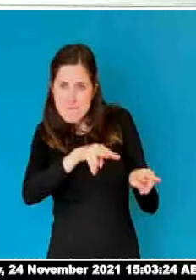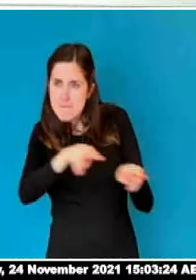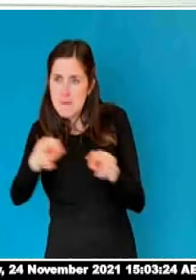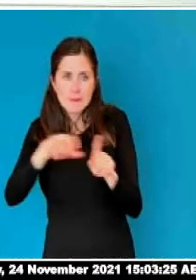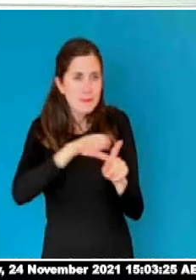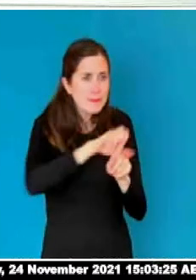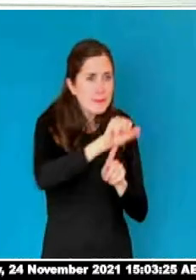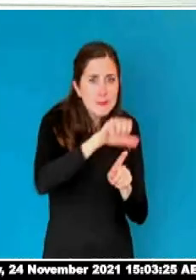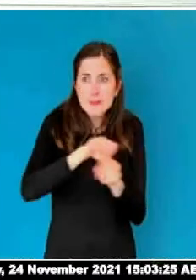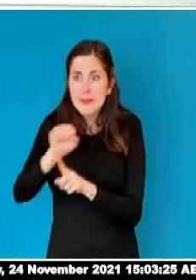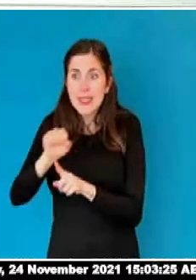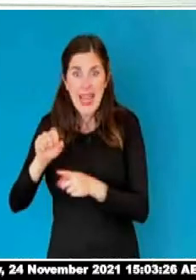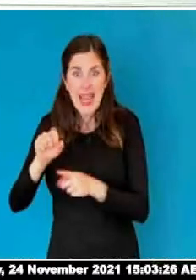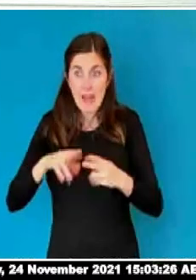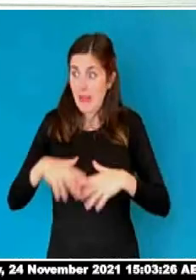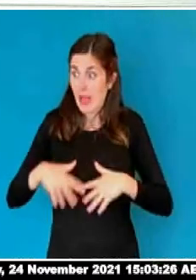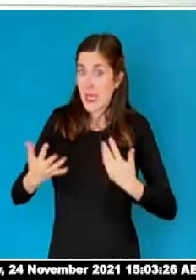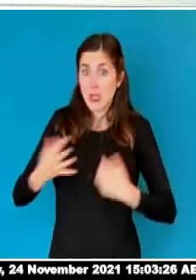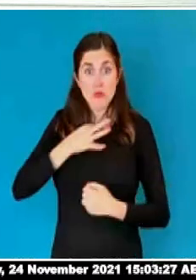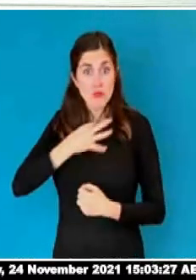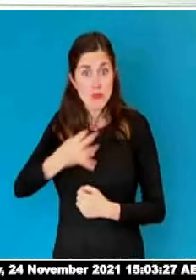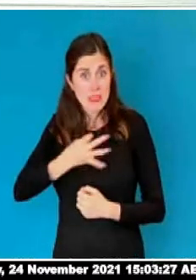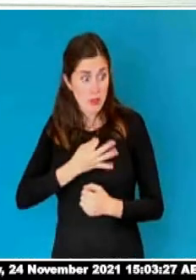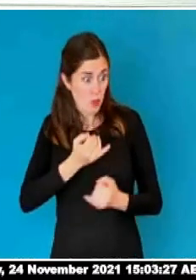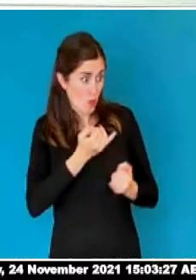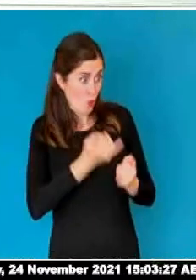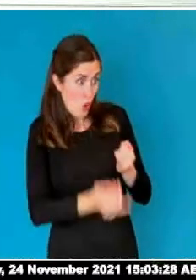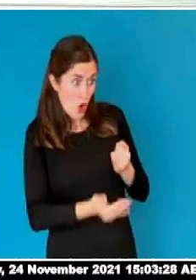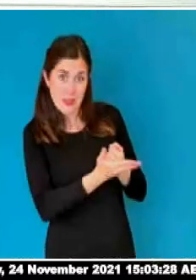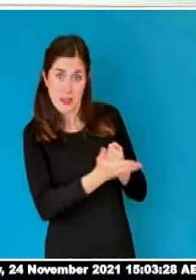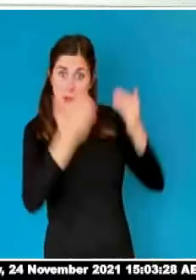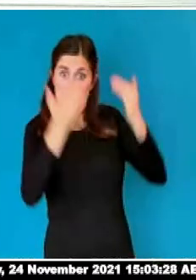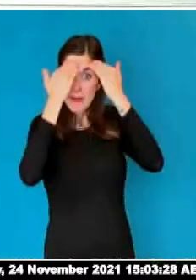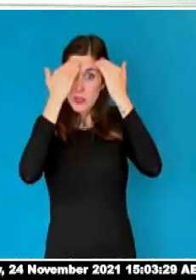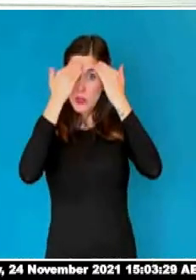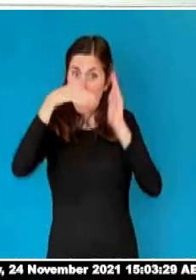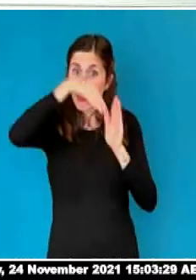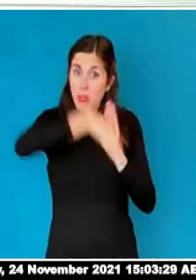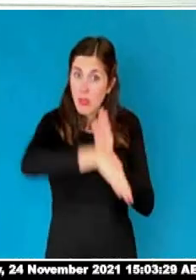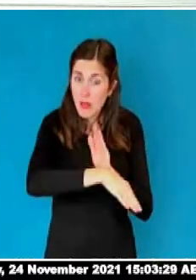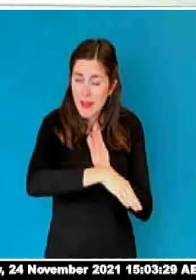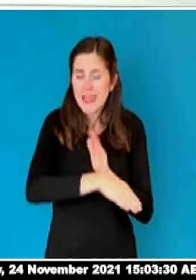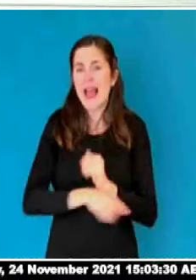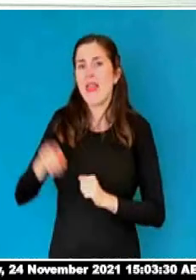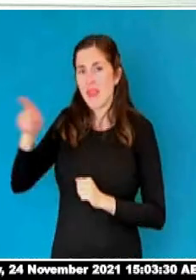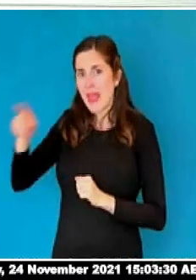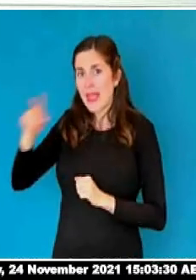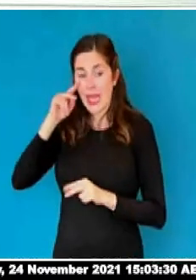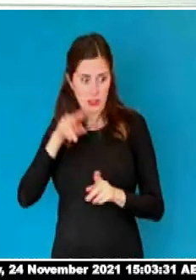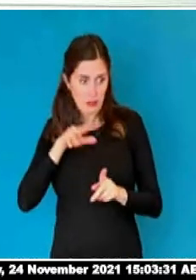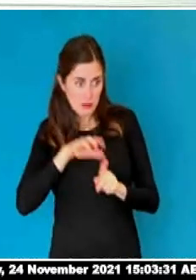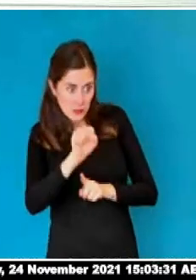psychosocial hazards, and therefore what control measures need to be implemented, it